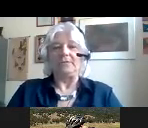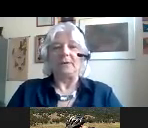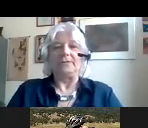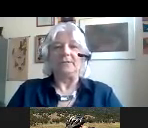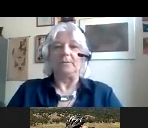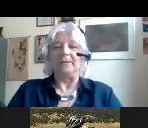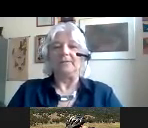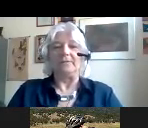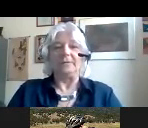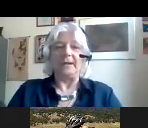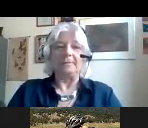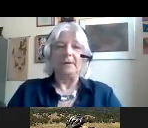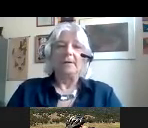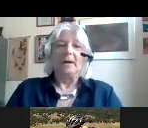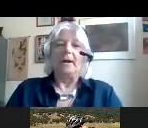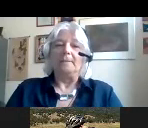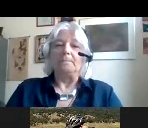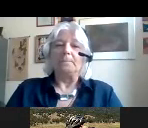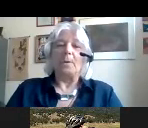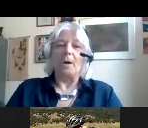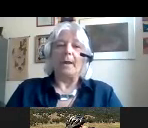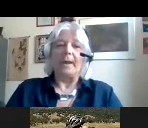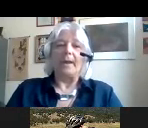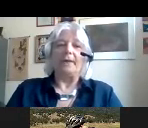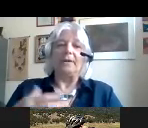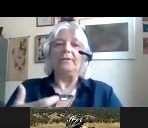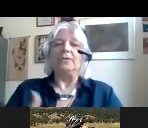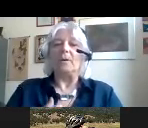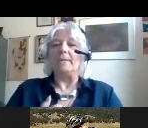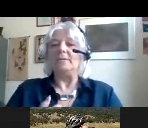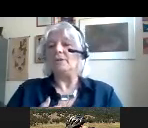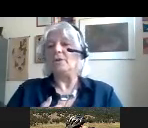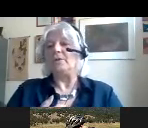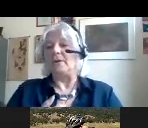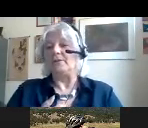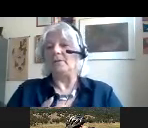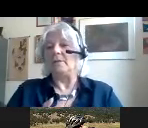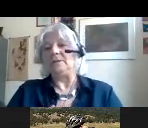trusted, so please never do that. Every individual coming to you is also coming to you